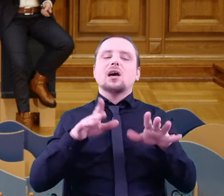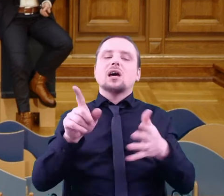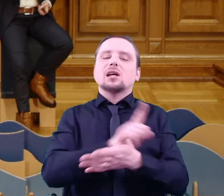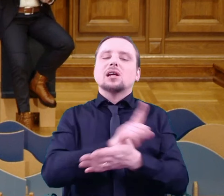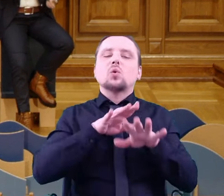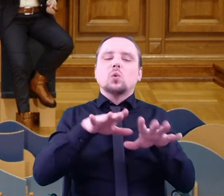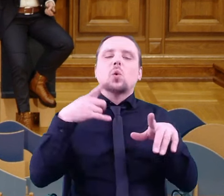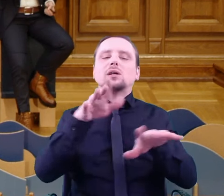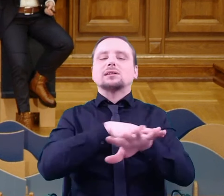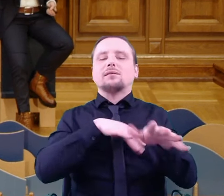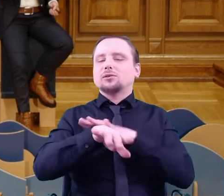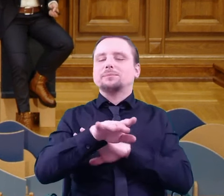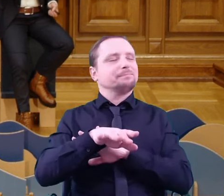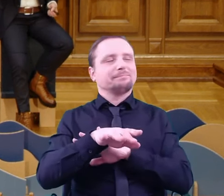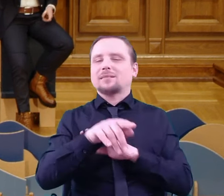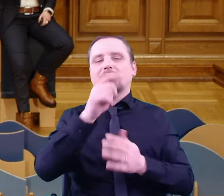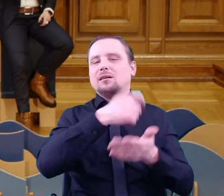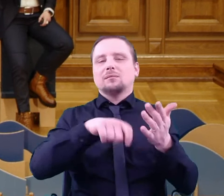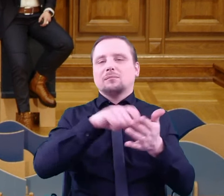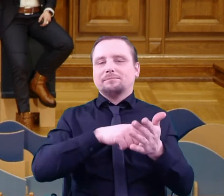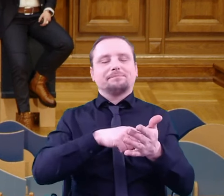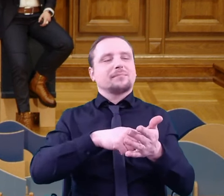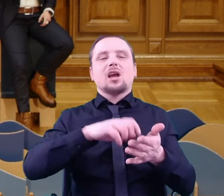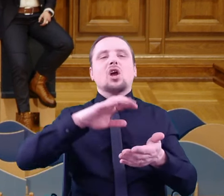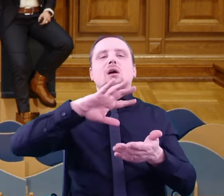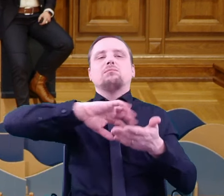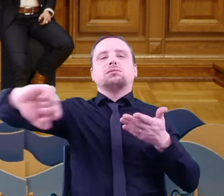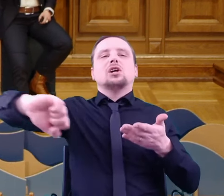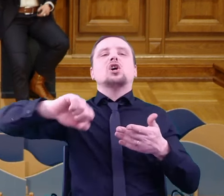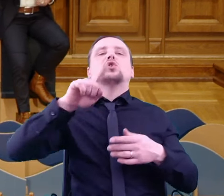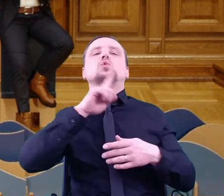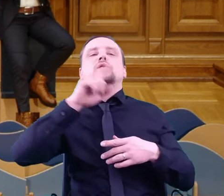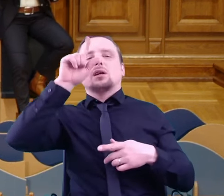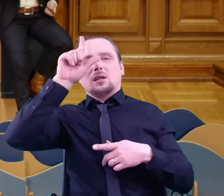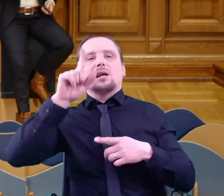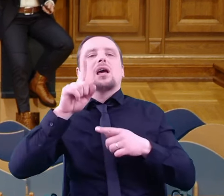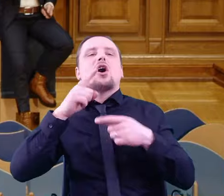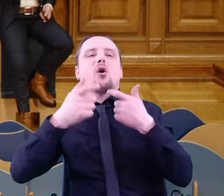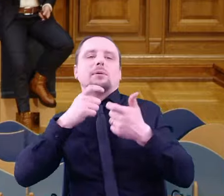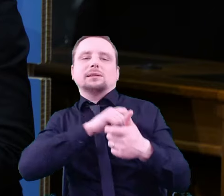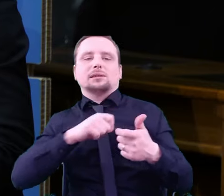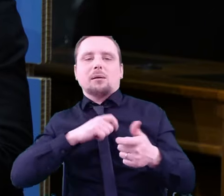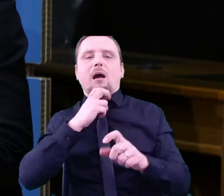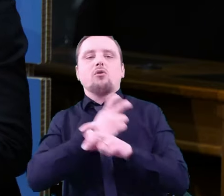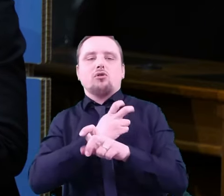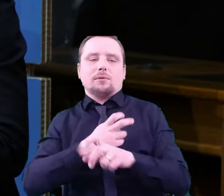could be dominated and taken over by AI through automation.